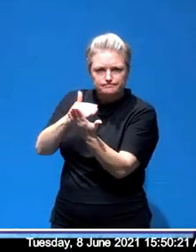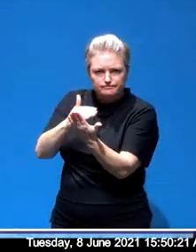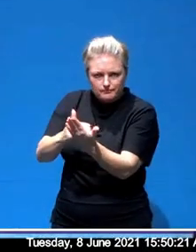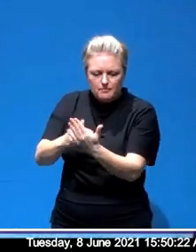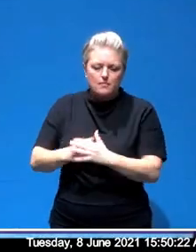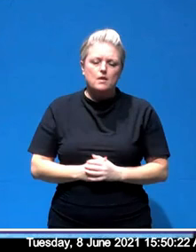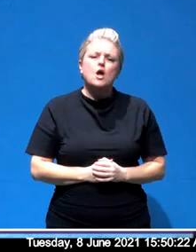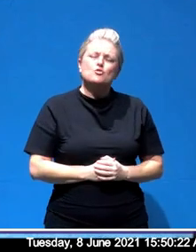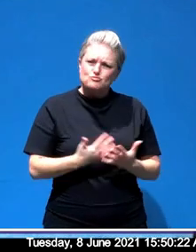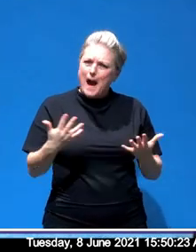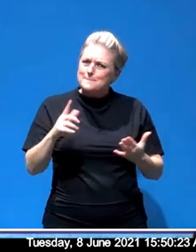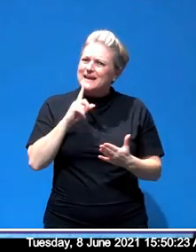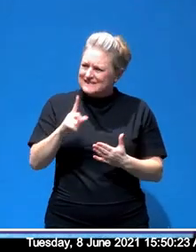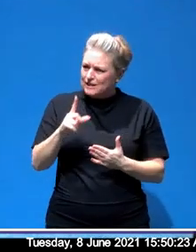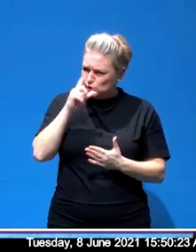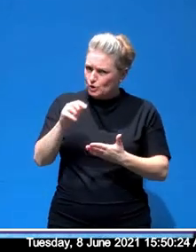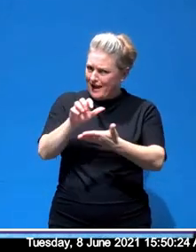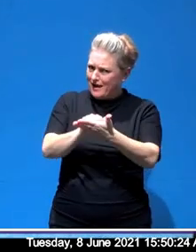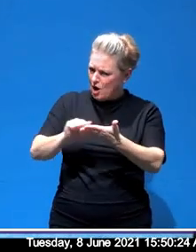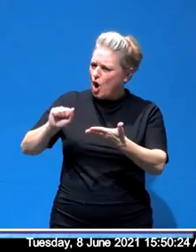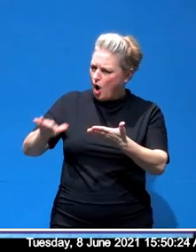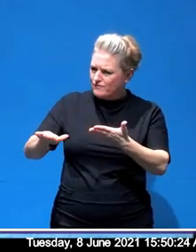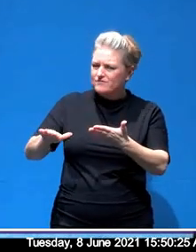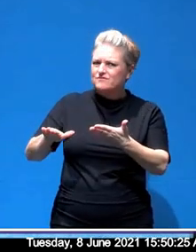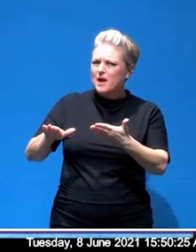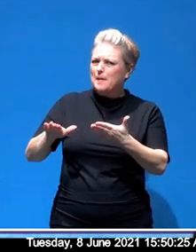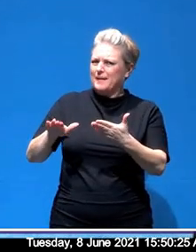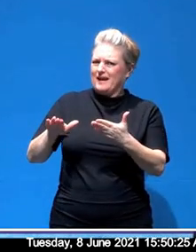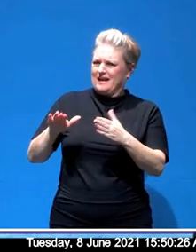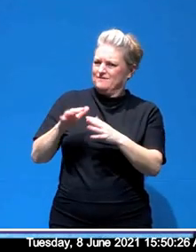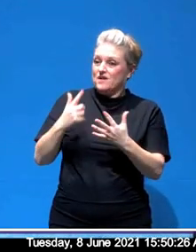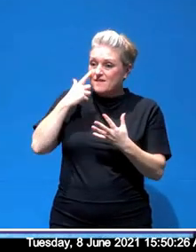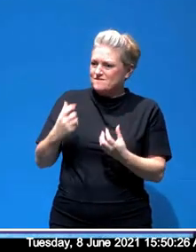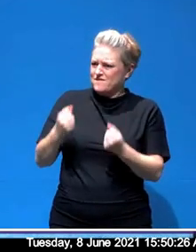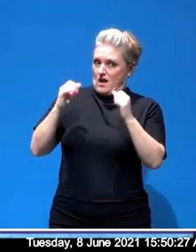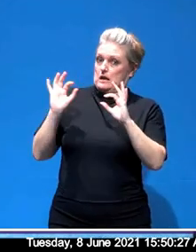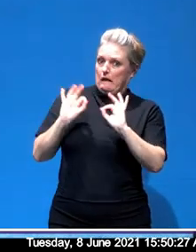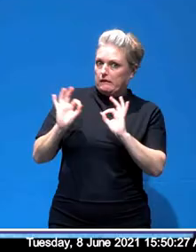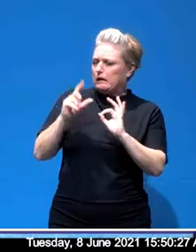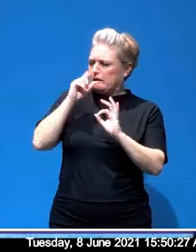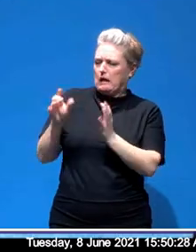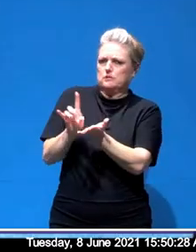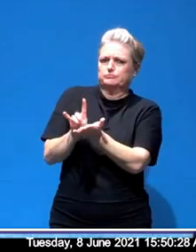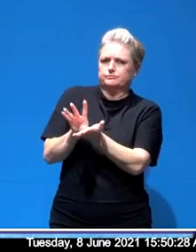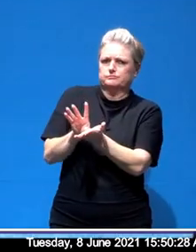allegations, and I don't quite understand how that removal could take place before an investigation. Yes, I agree.